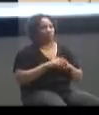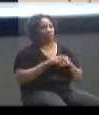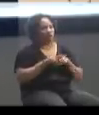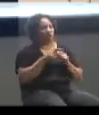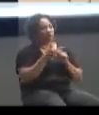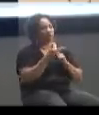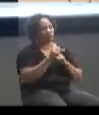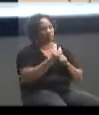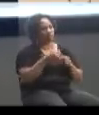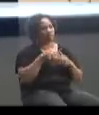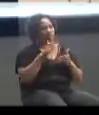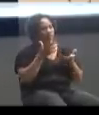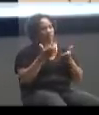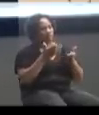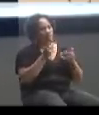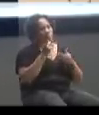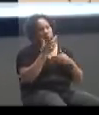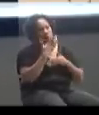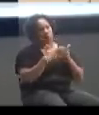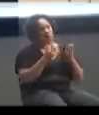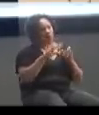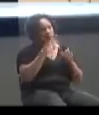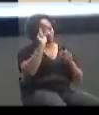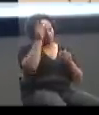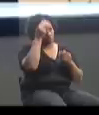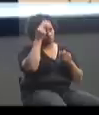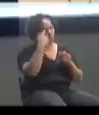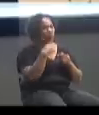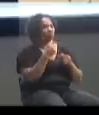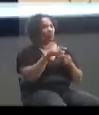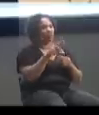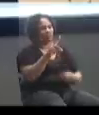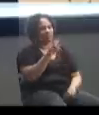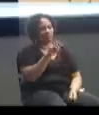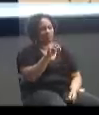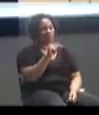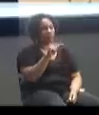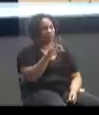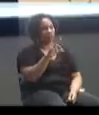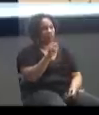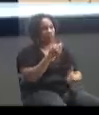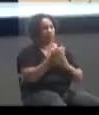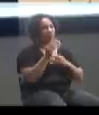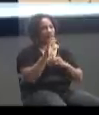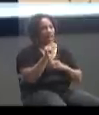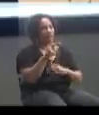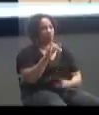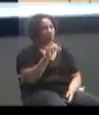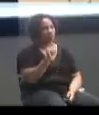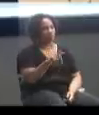GSA IS SERVING AS ONE PRONG OF THE GOVERNMENT'S GREEN VENTURE CAPITAL ARM, BUT DOING SO IN A WAY THAT SPECIFIC IS TAILORED TO